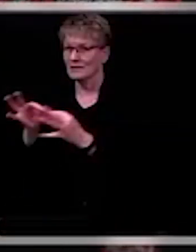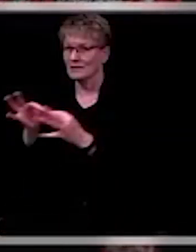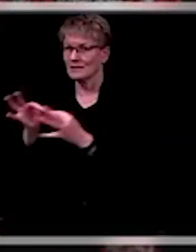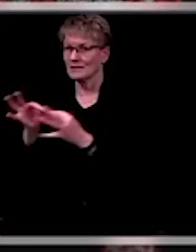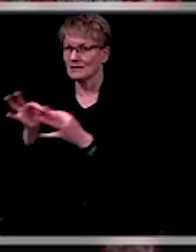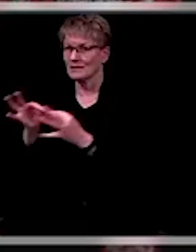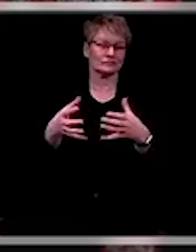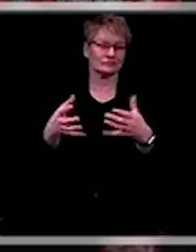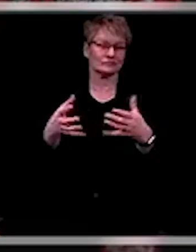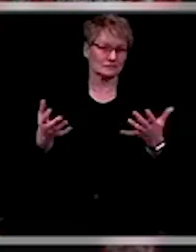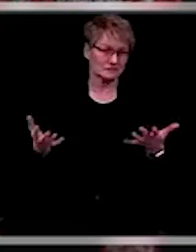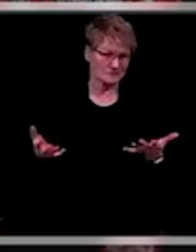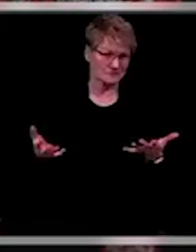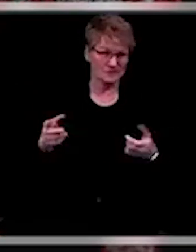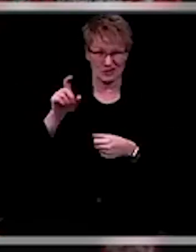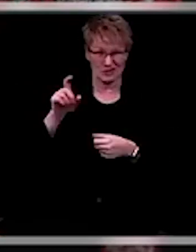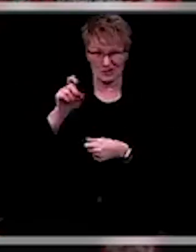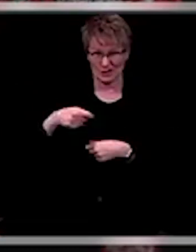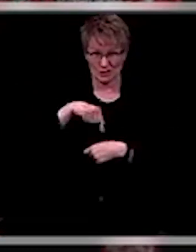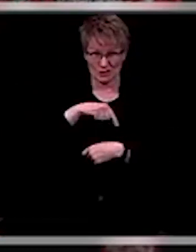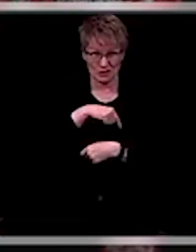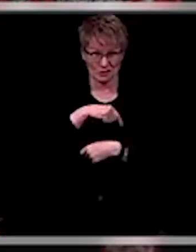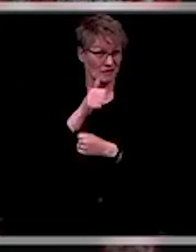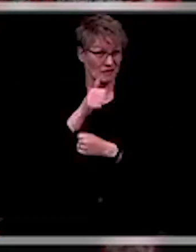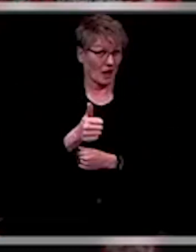should we not go over the river and through the woods to grandmother's house this year?